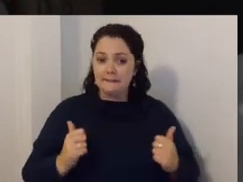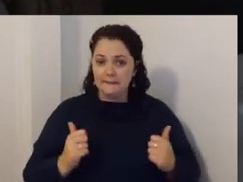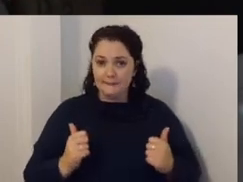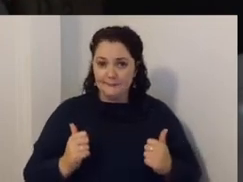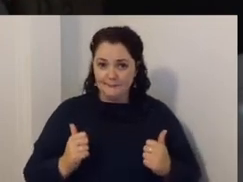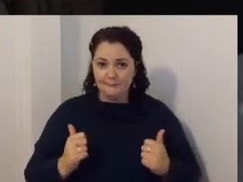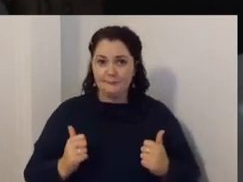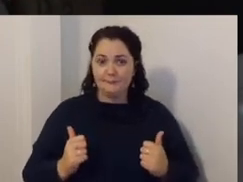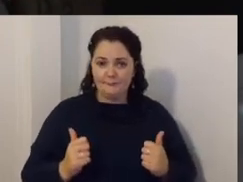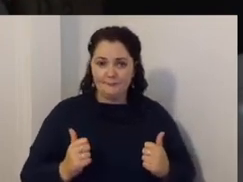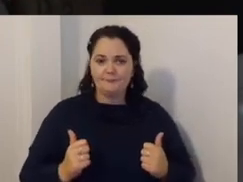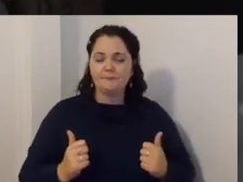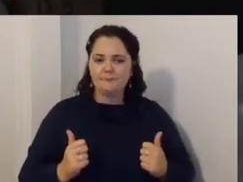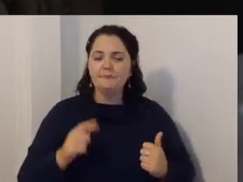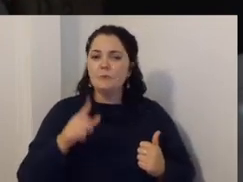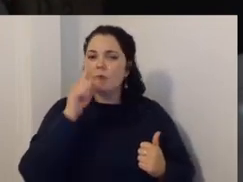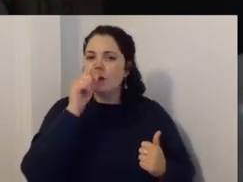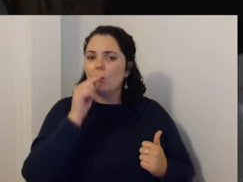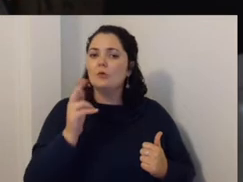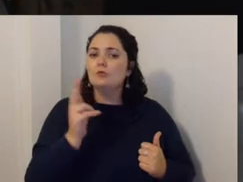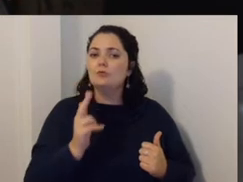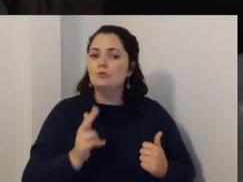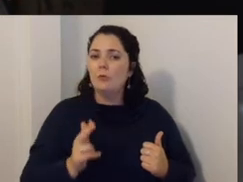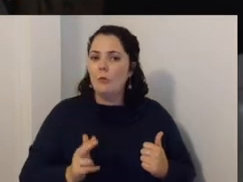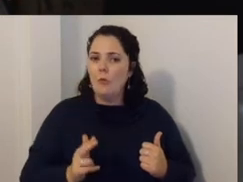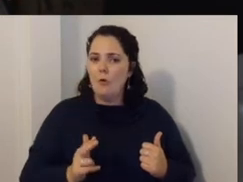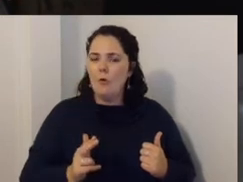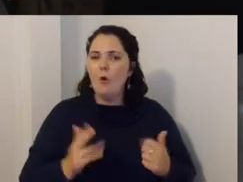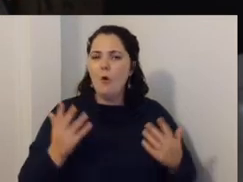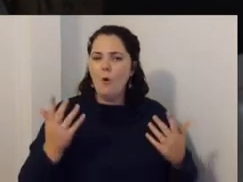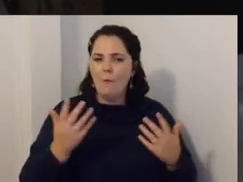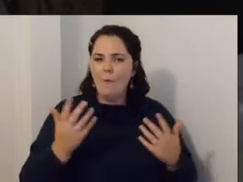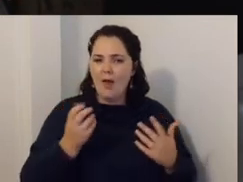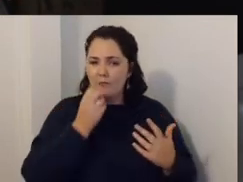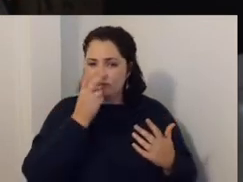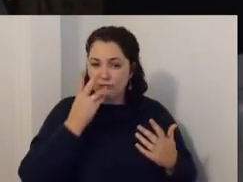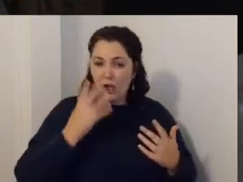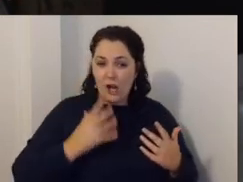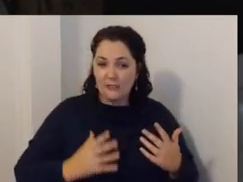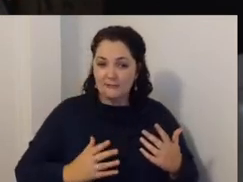you can actually draw a contour line or that that delineates the edge of the highlight and that can